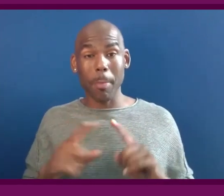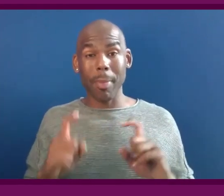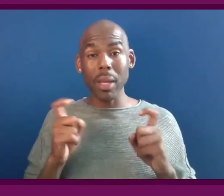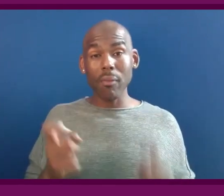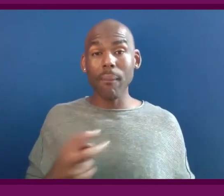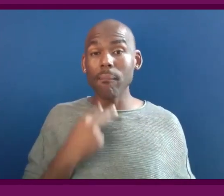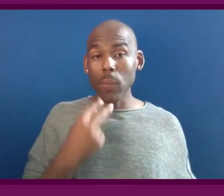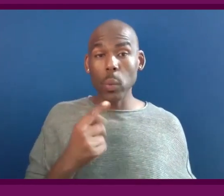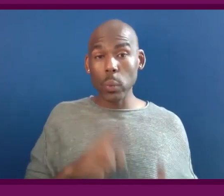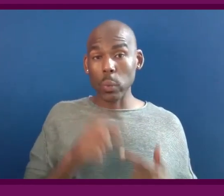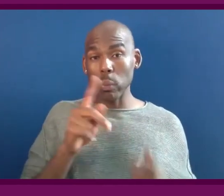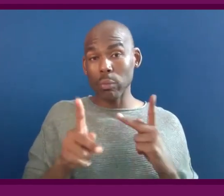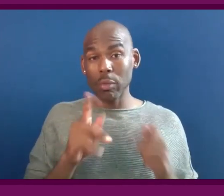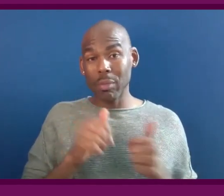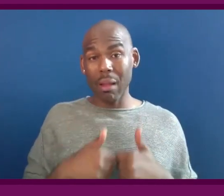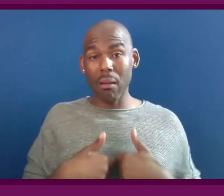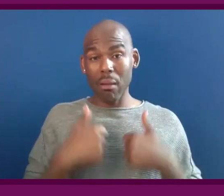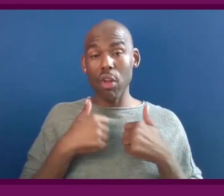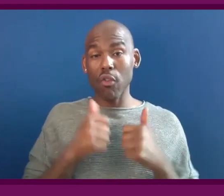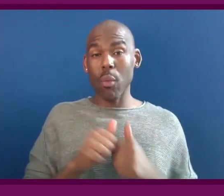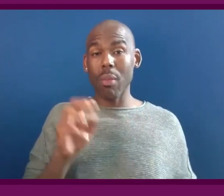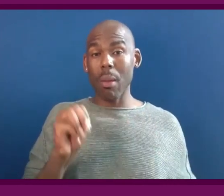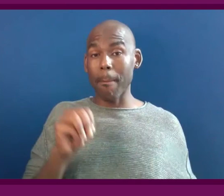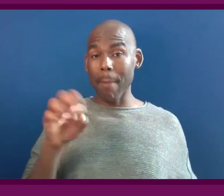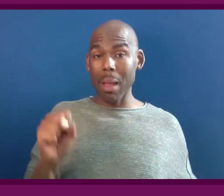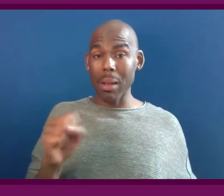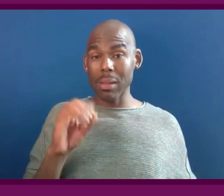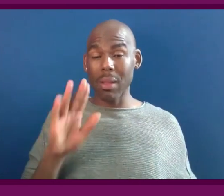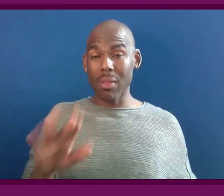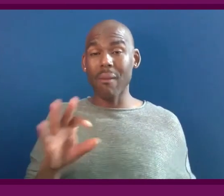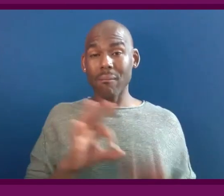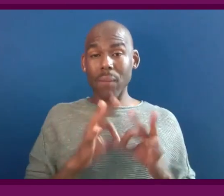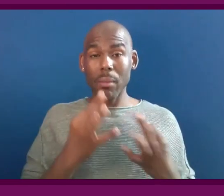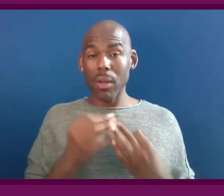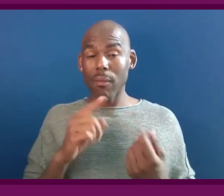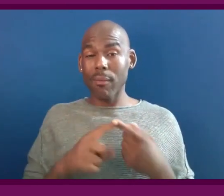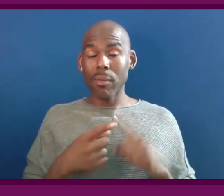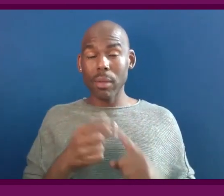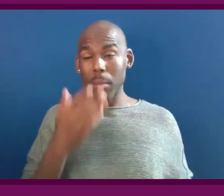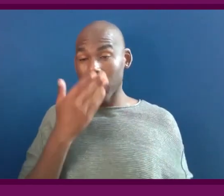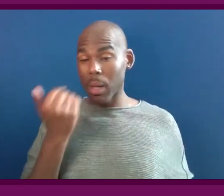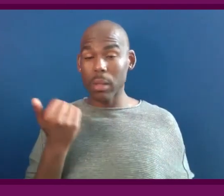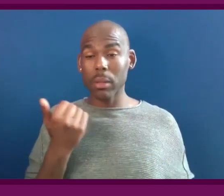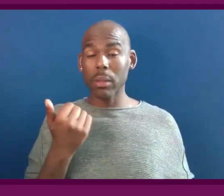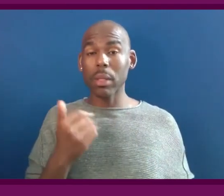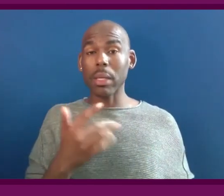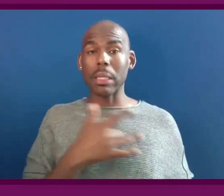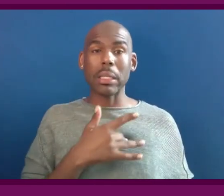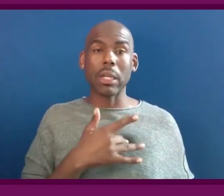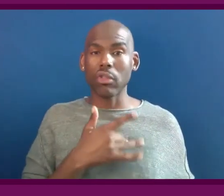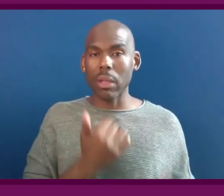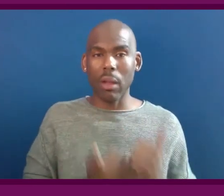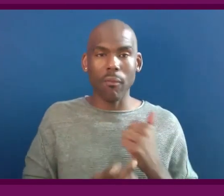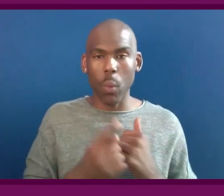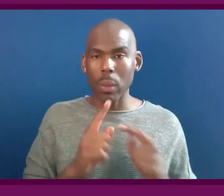to individuals that are living with MS and their family and friends, because it touches everybody differently.